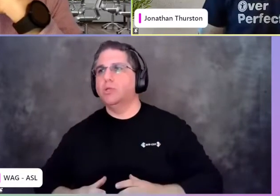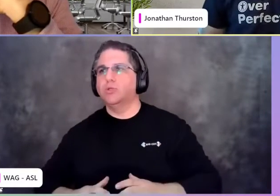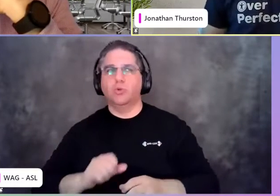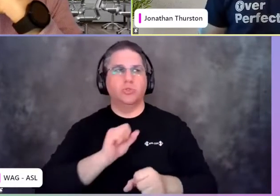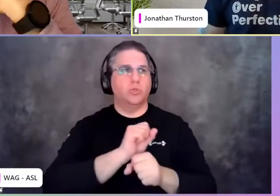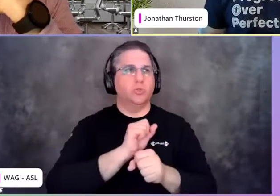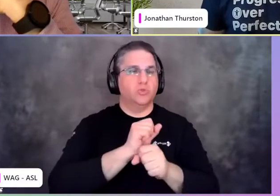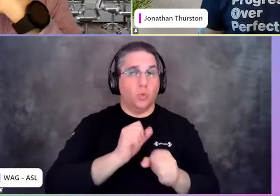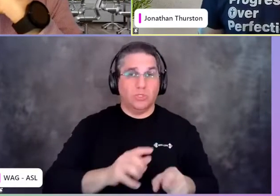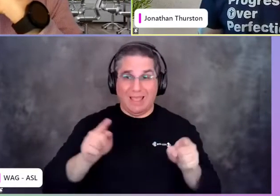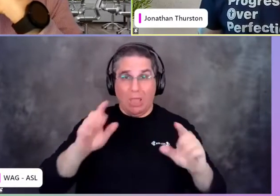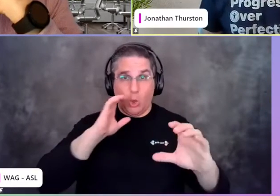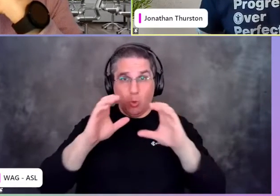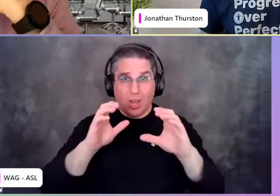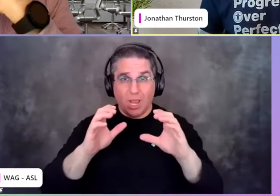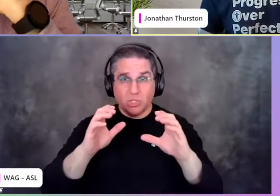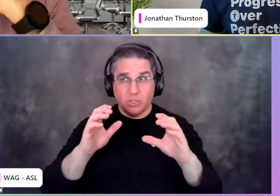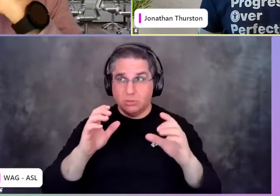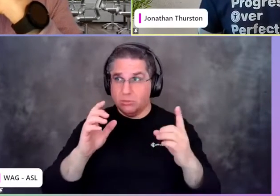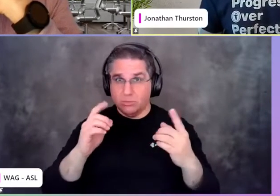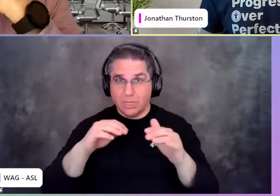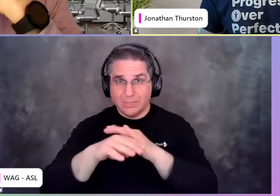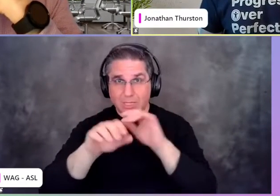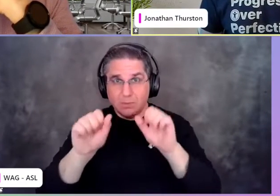messages accessible? Are your communications to your